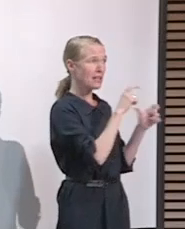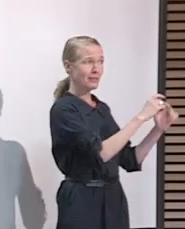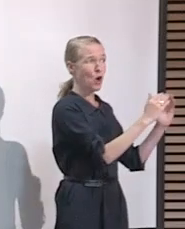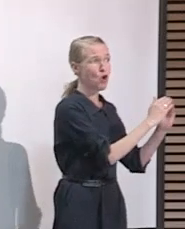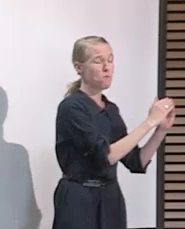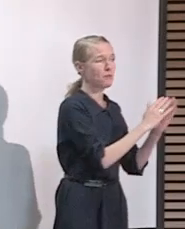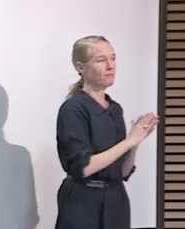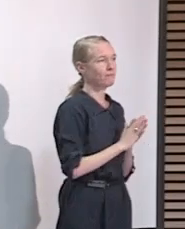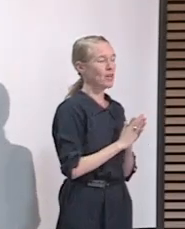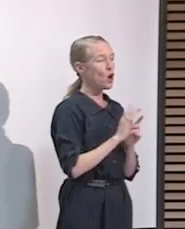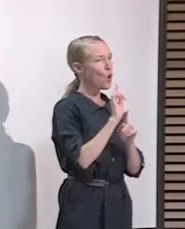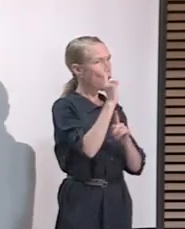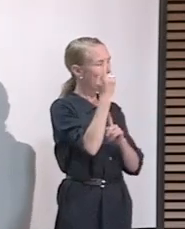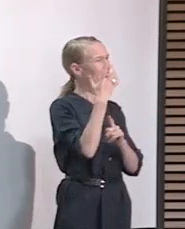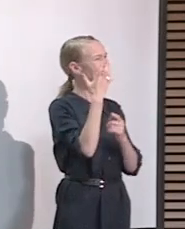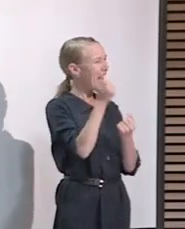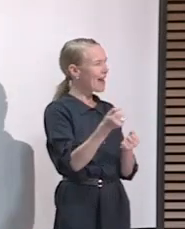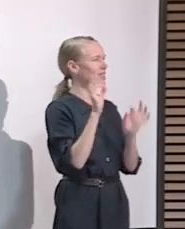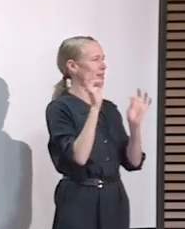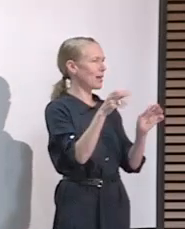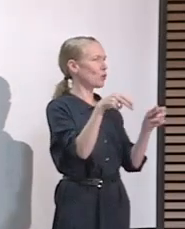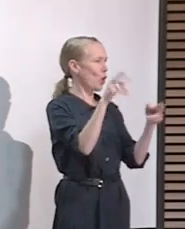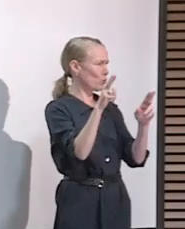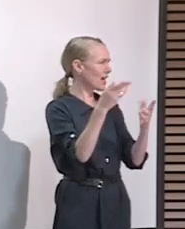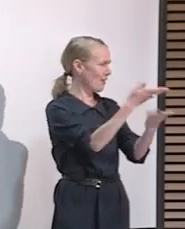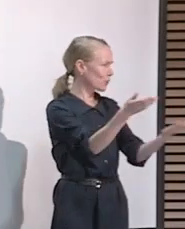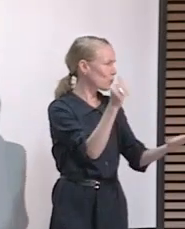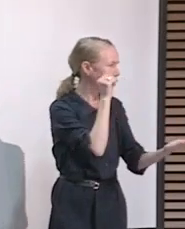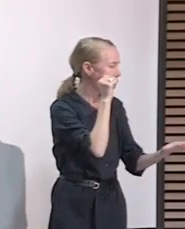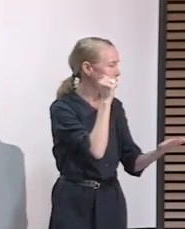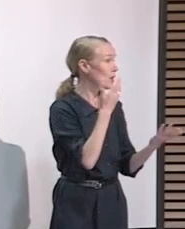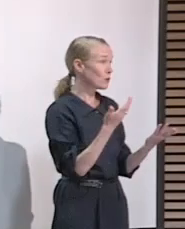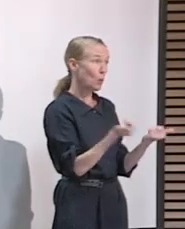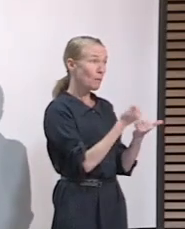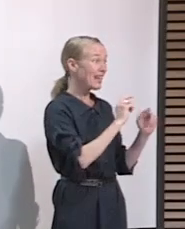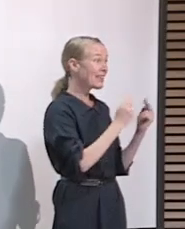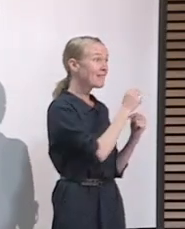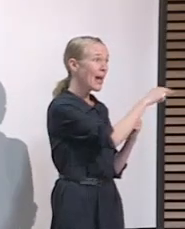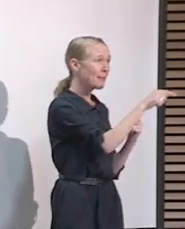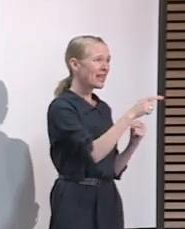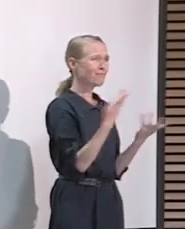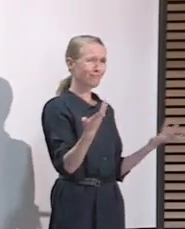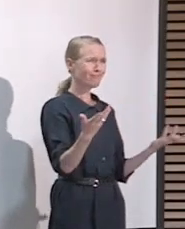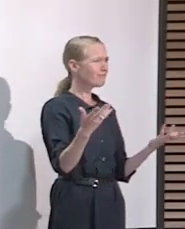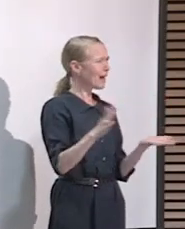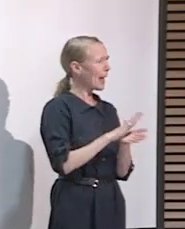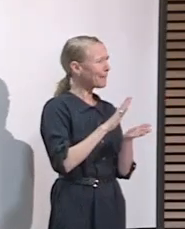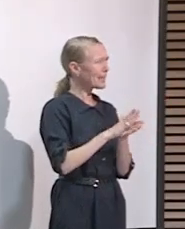comfortable with. In the Auckland region where the vast majority of the cases are, there is a dedicated facility